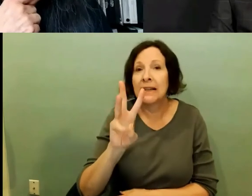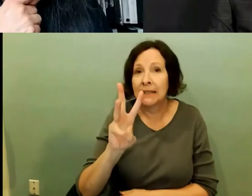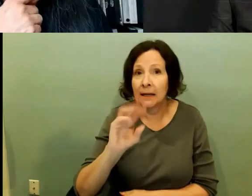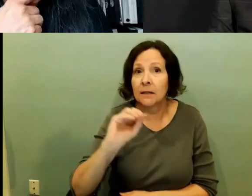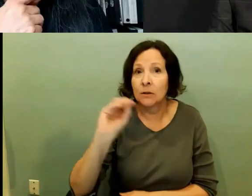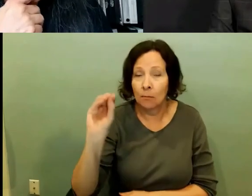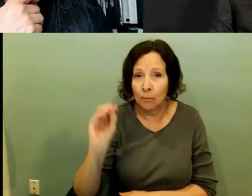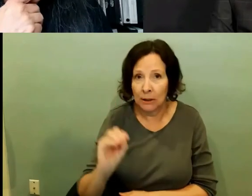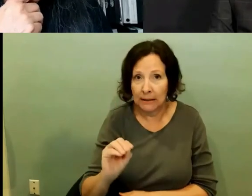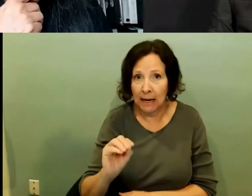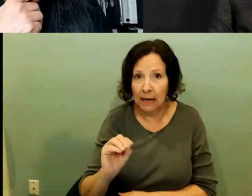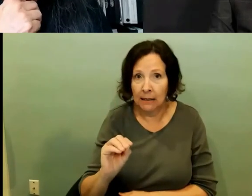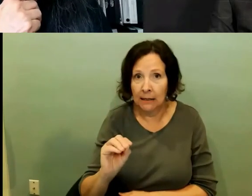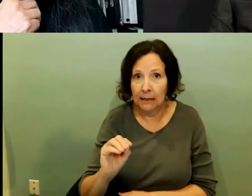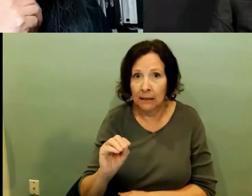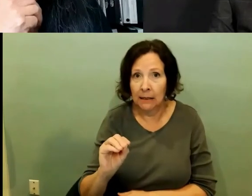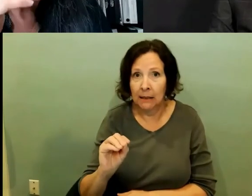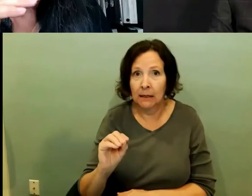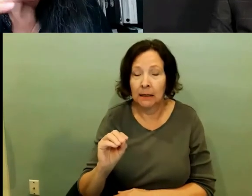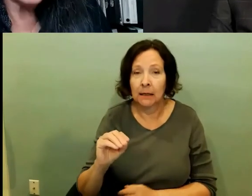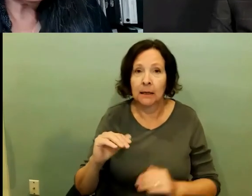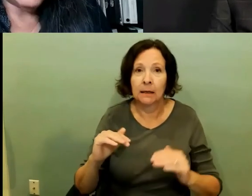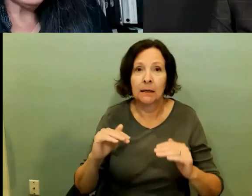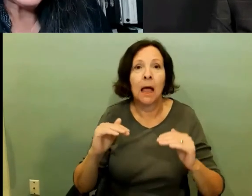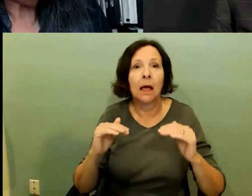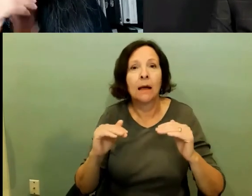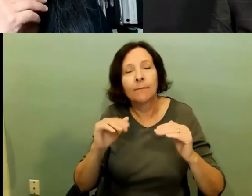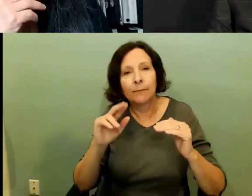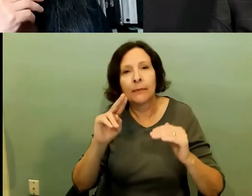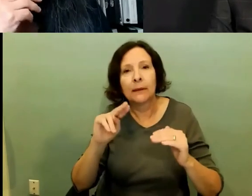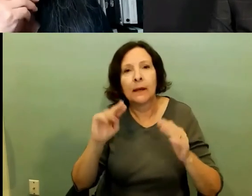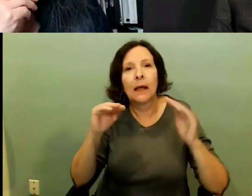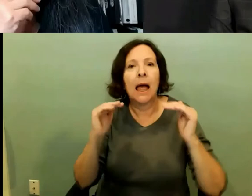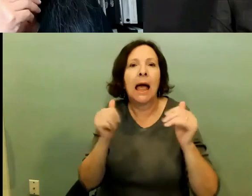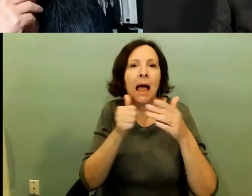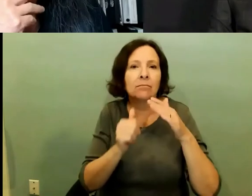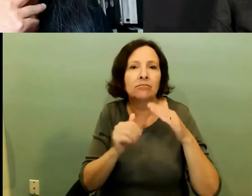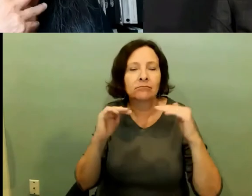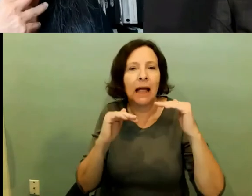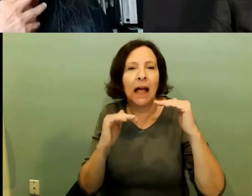underrepresented groups which are underrepresented that the